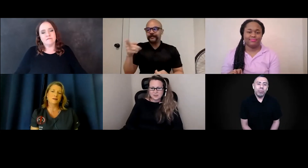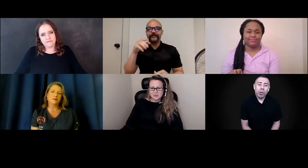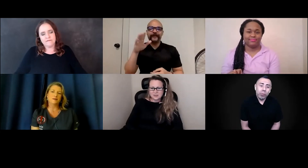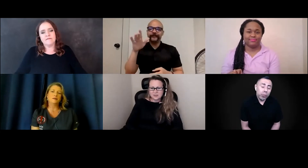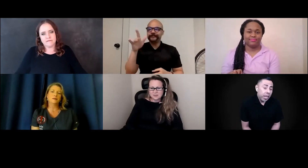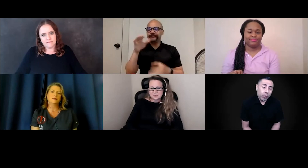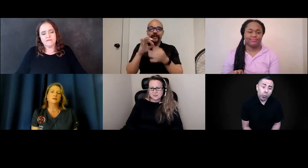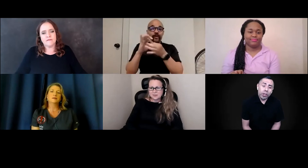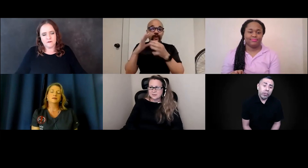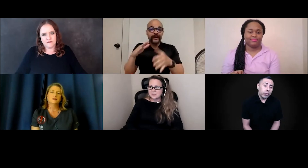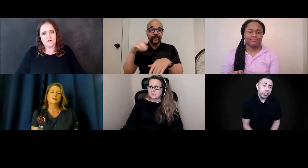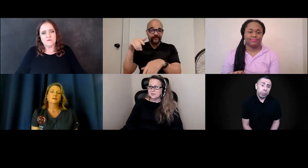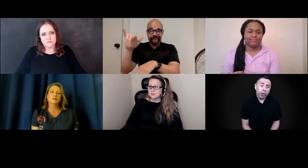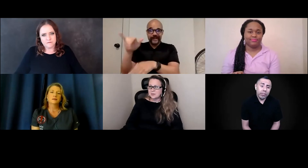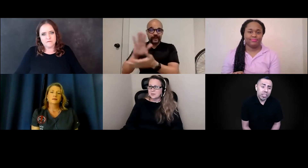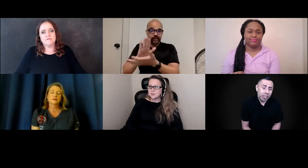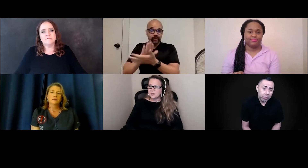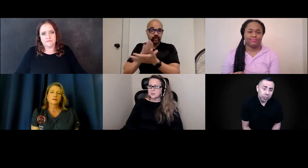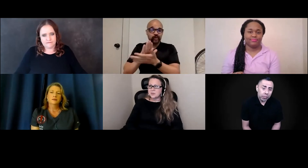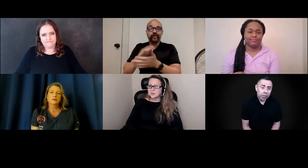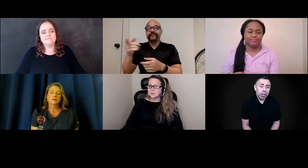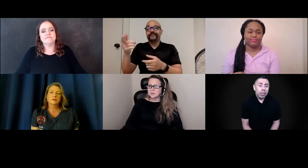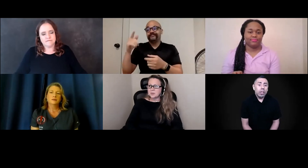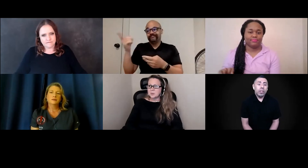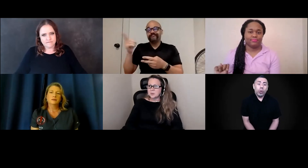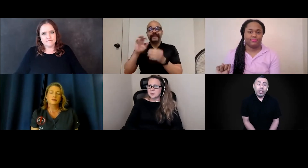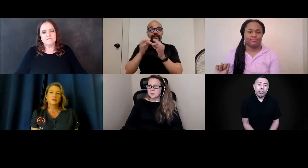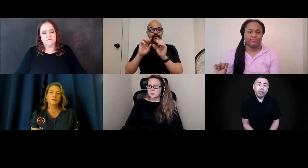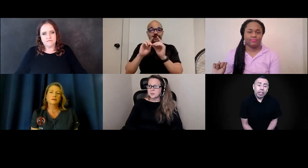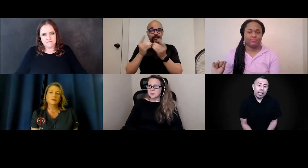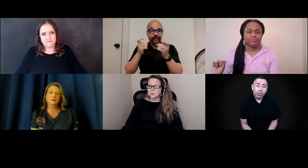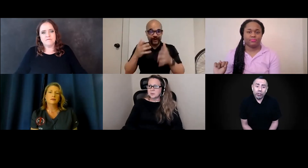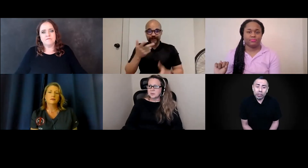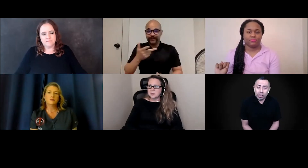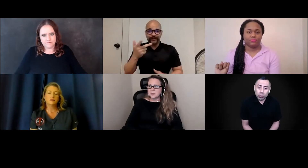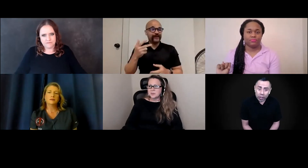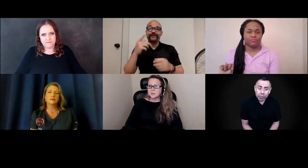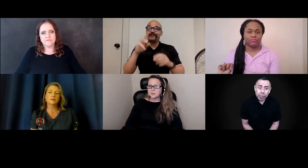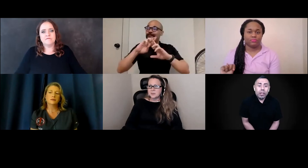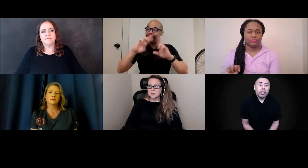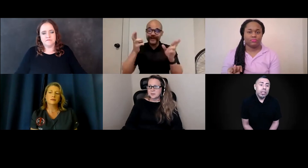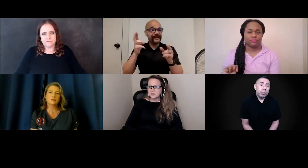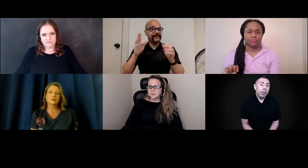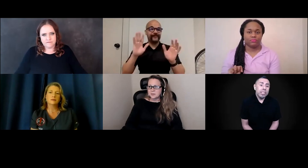But we have a wonderful supportive team, the coordinators at the universities as well,